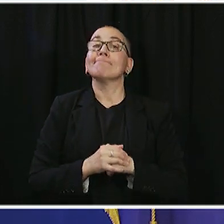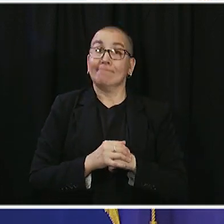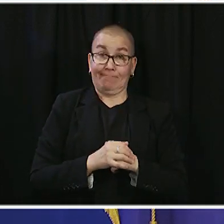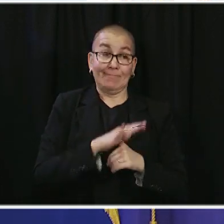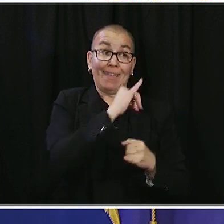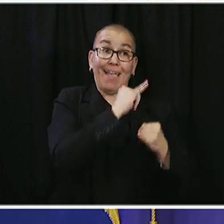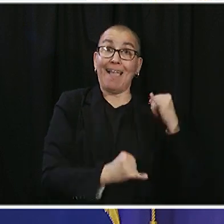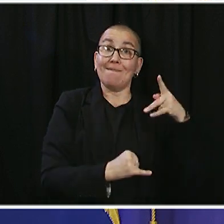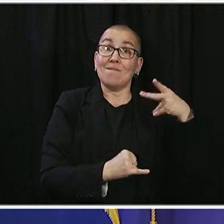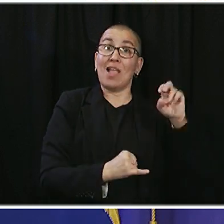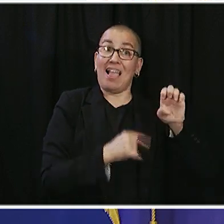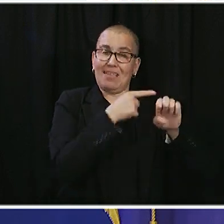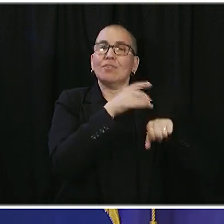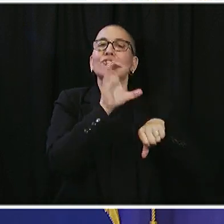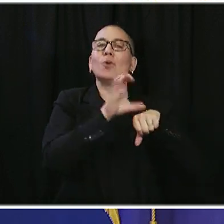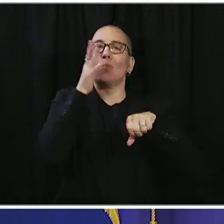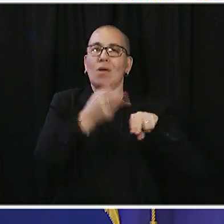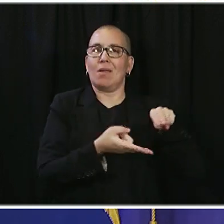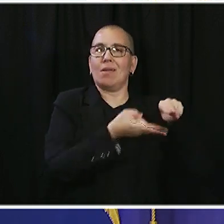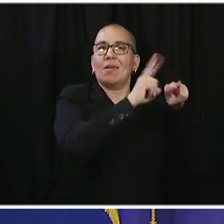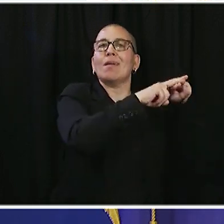WE'LL GO TO MAX OF 250 AND WE'LL GO INDOORS AS WELL.